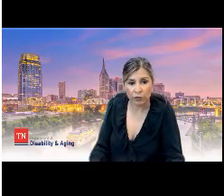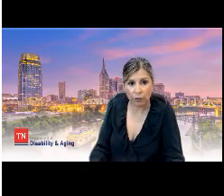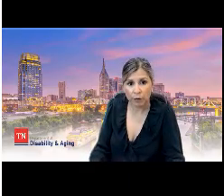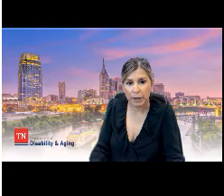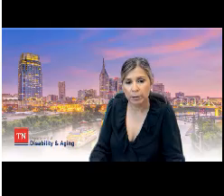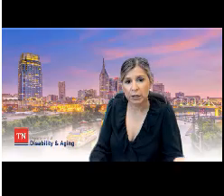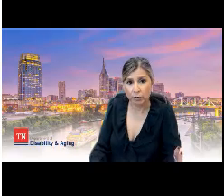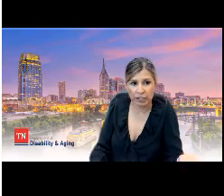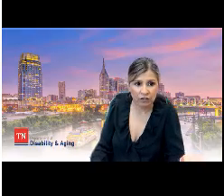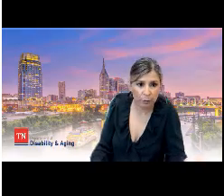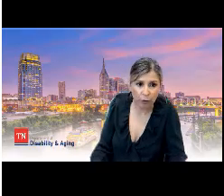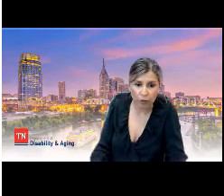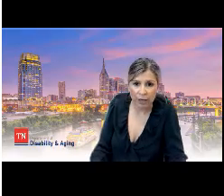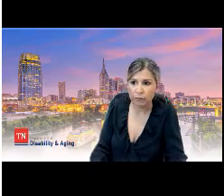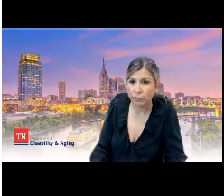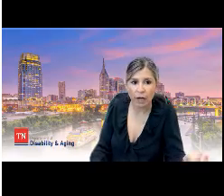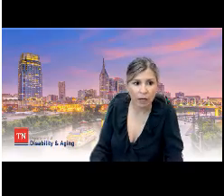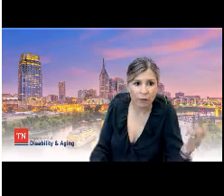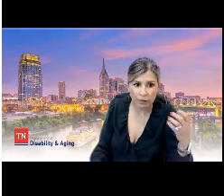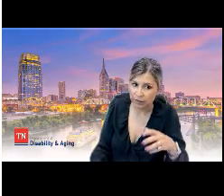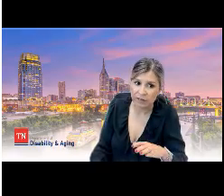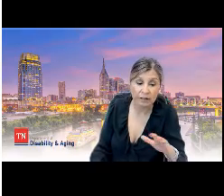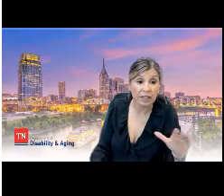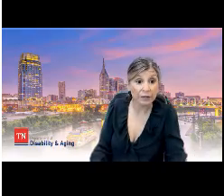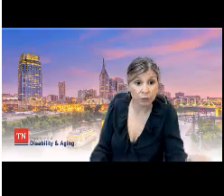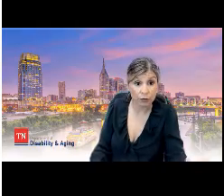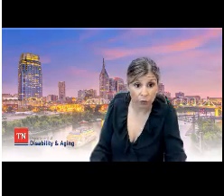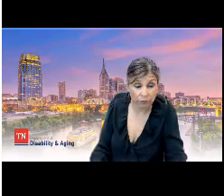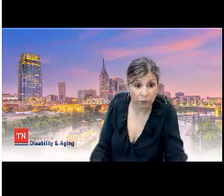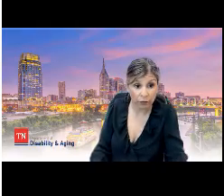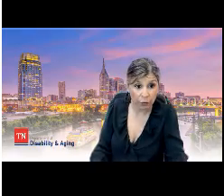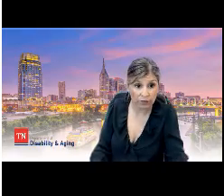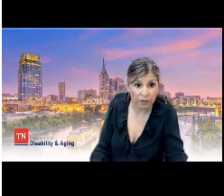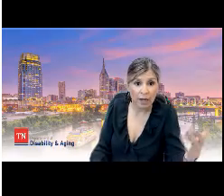We also have a public guardianship program. This is a last resort for folks.